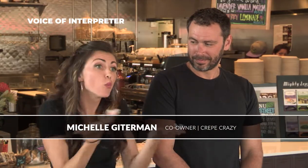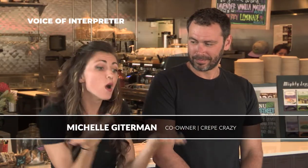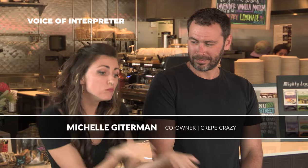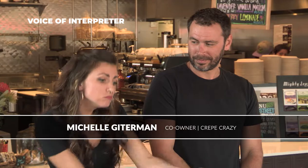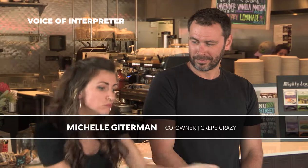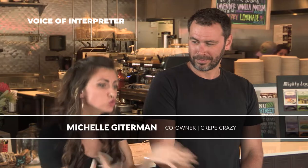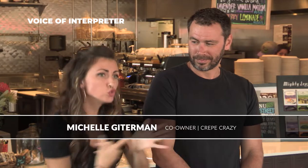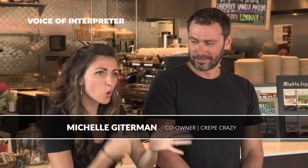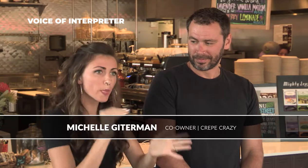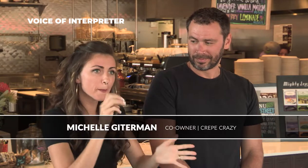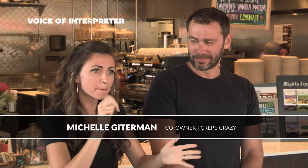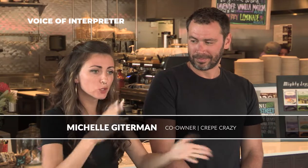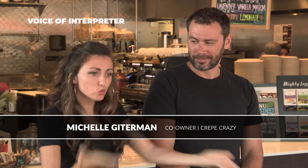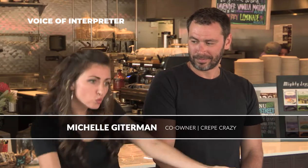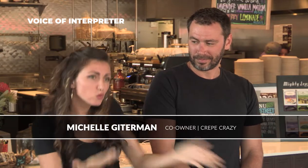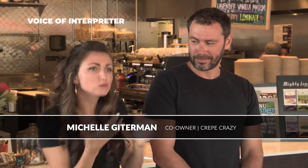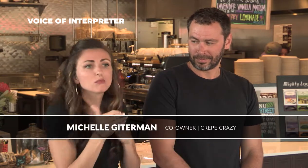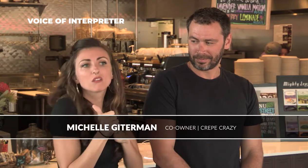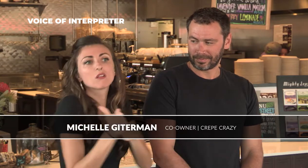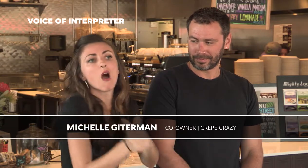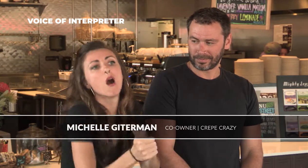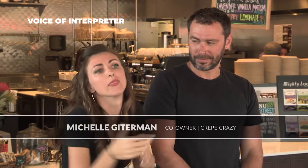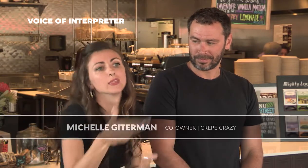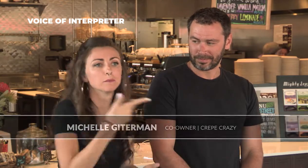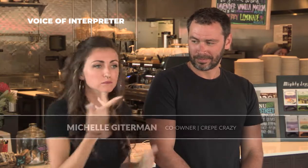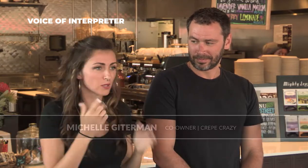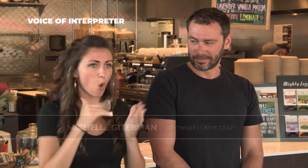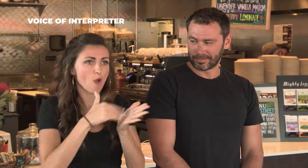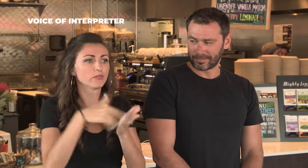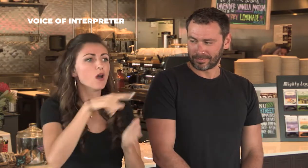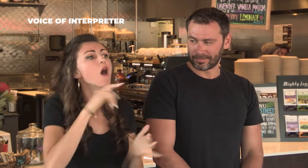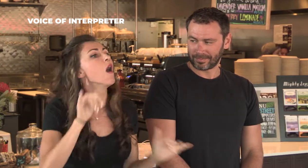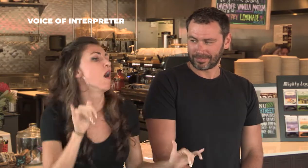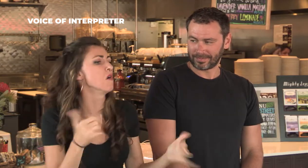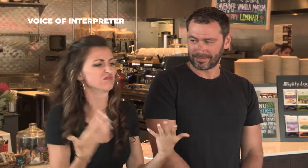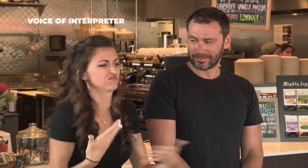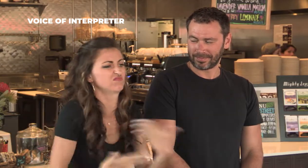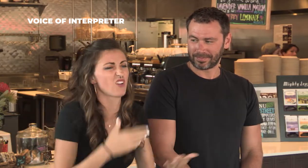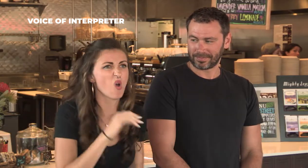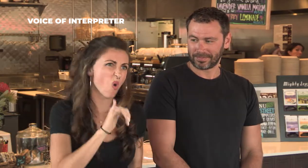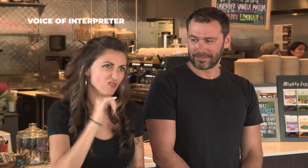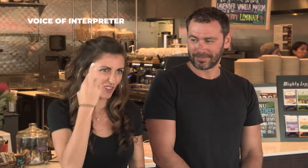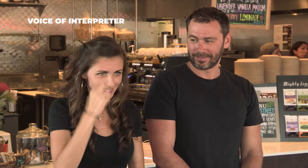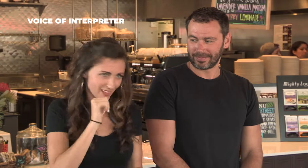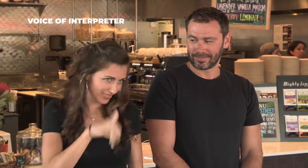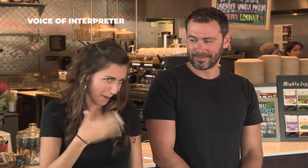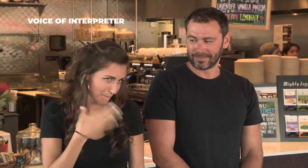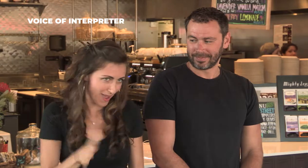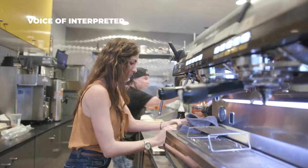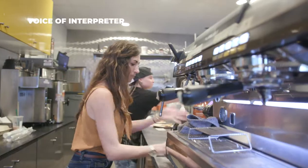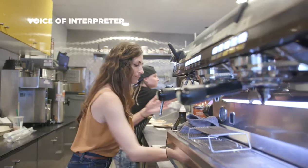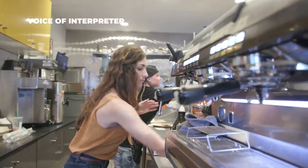using gesture and the menu and pointing it out, and then they realize this really isn't so bad. It's actually kind of easy.